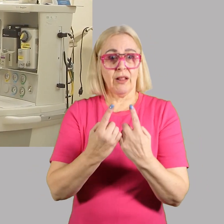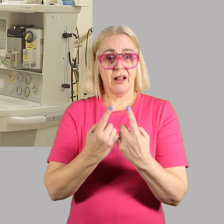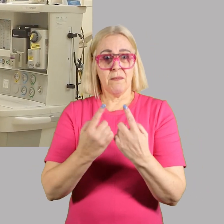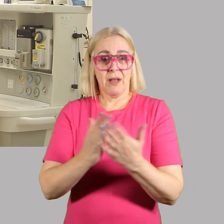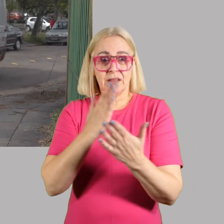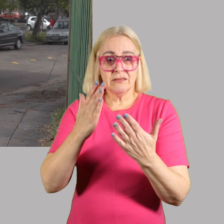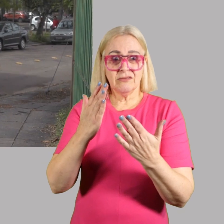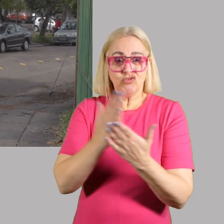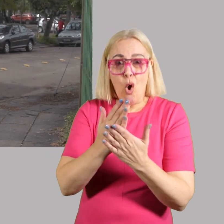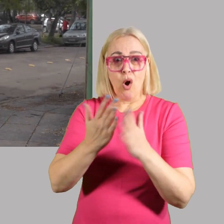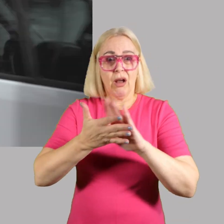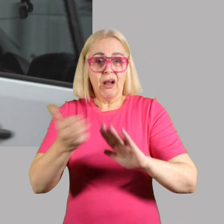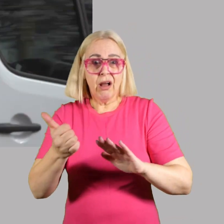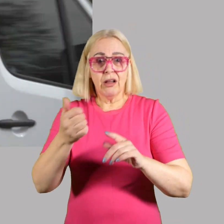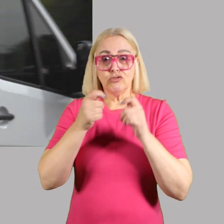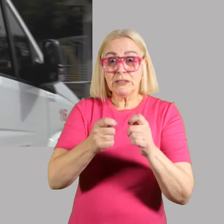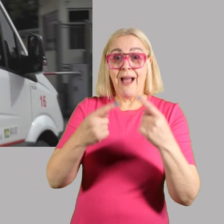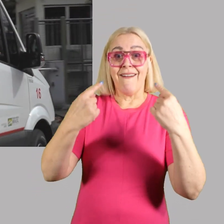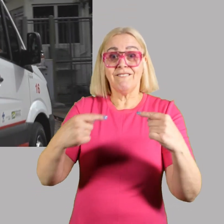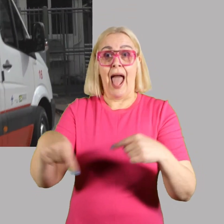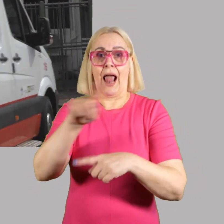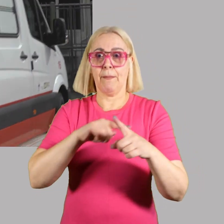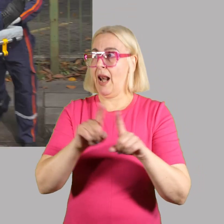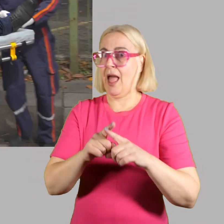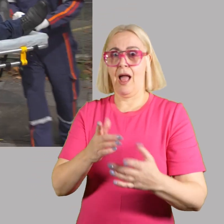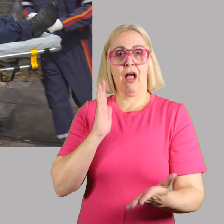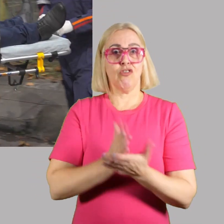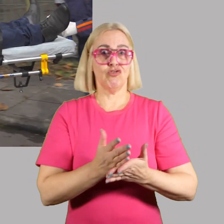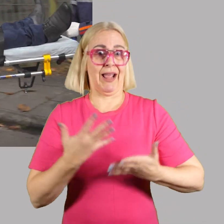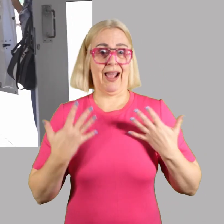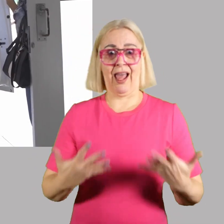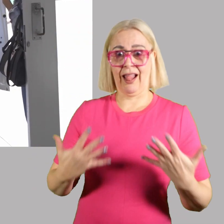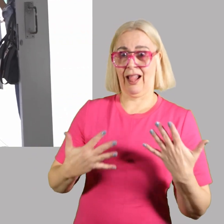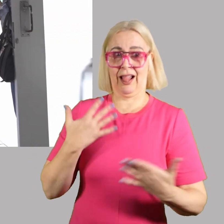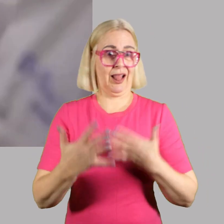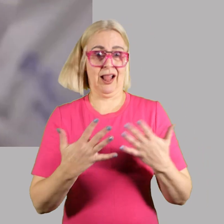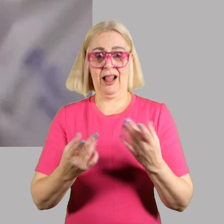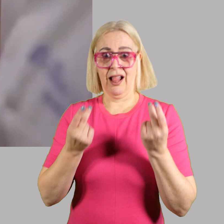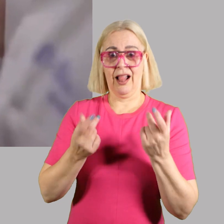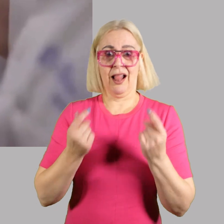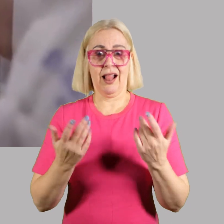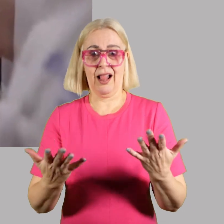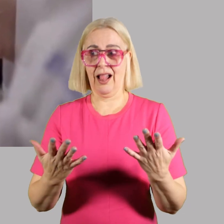into practice, including the education of the patients and the ambulance. Telemedicine is